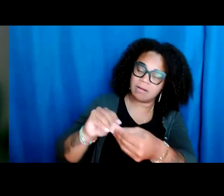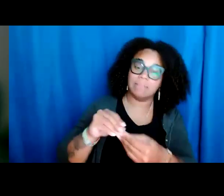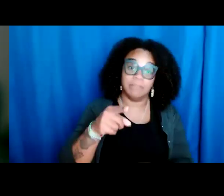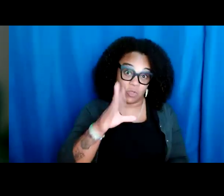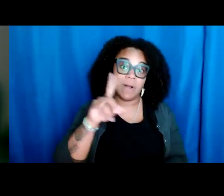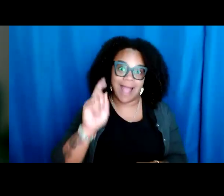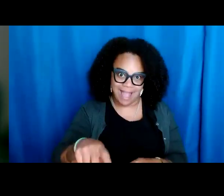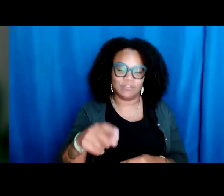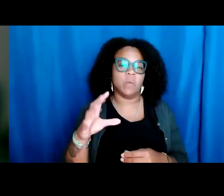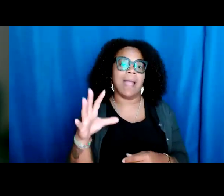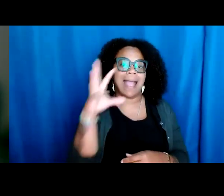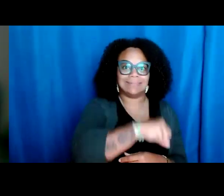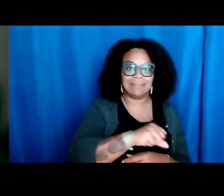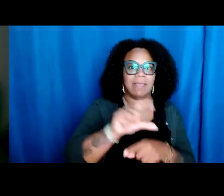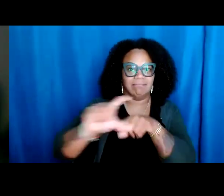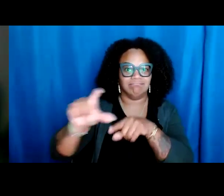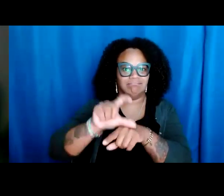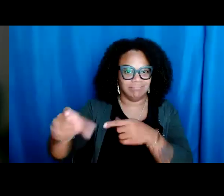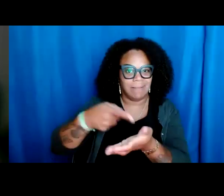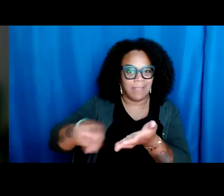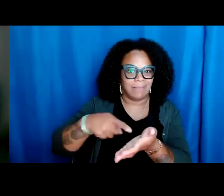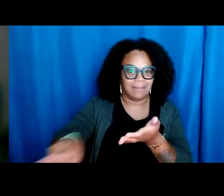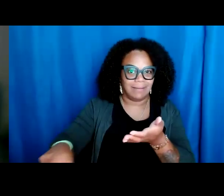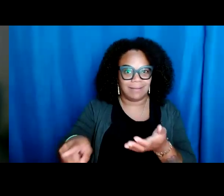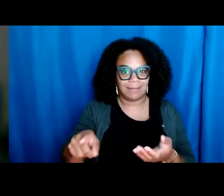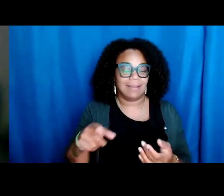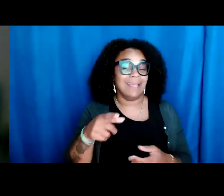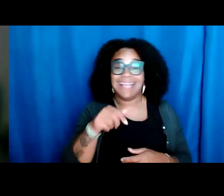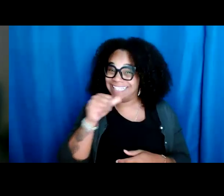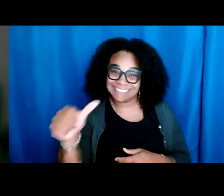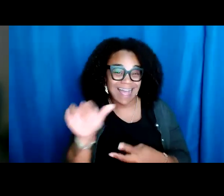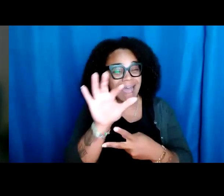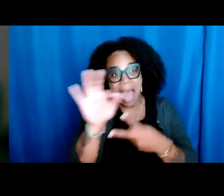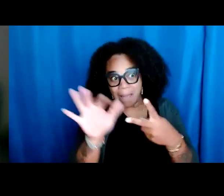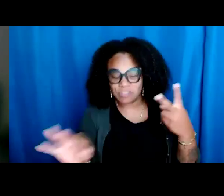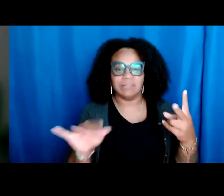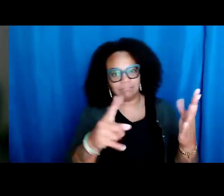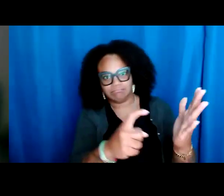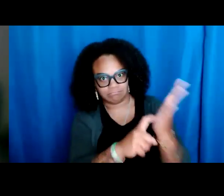these Estimated Tax Payments. It is not optional. Again, this includes your Self-Employment